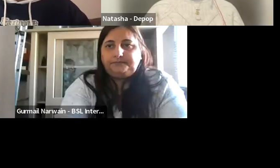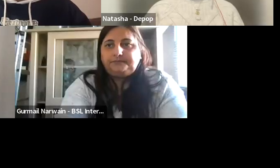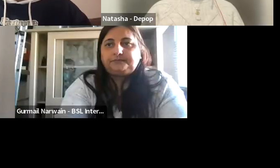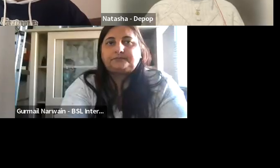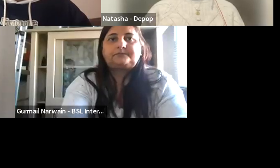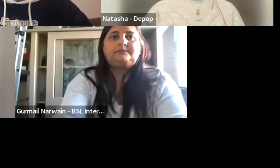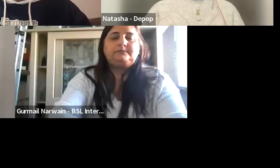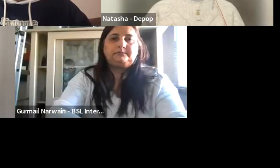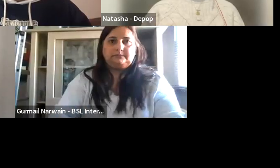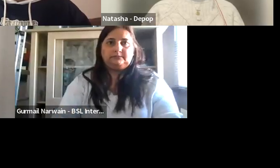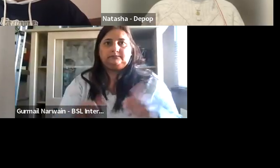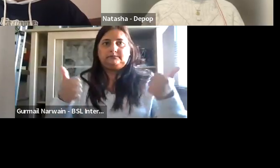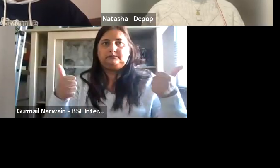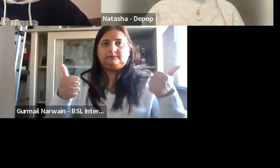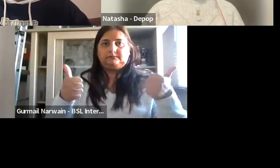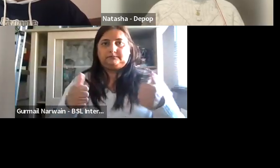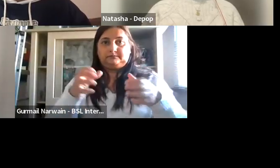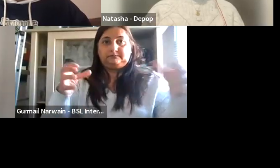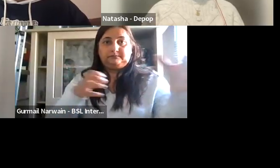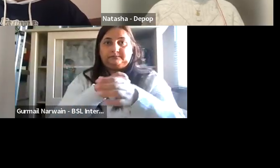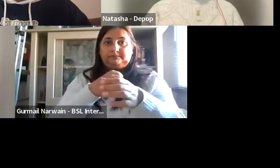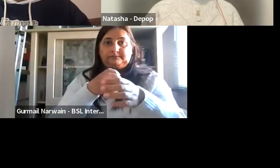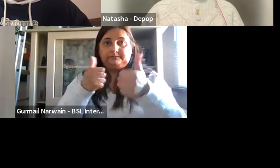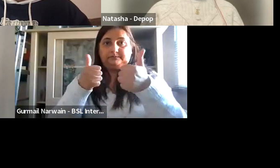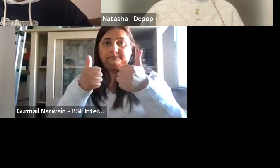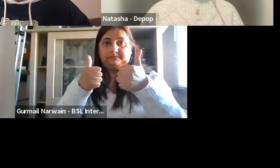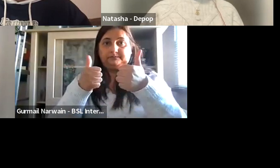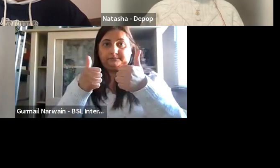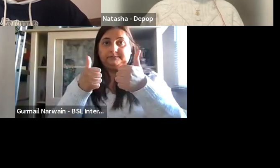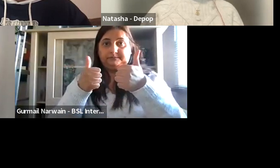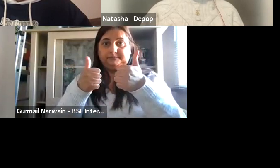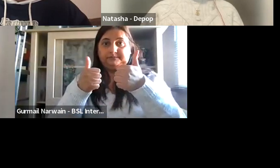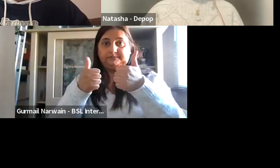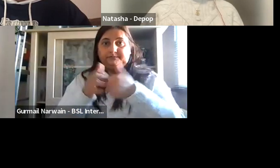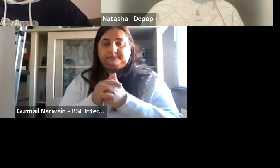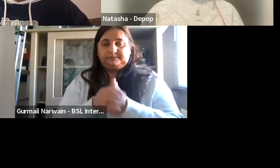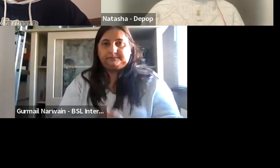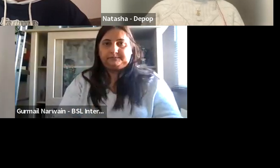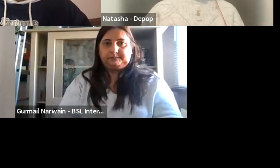And then we have a weekly huddle on a Monday, which is, for the whole company, is invited